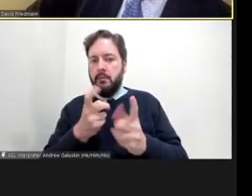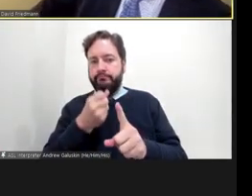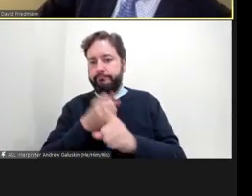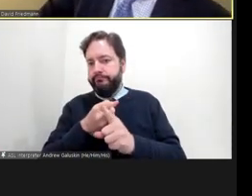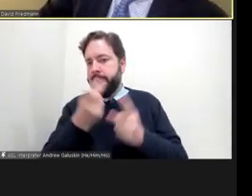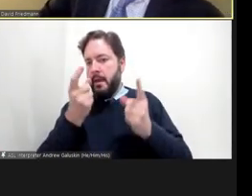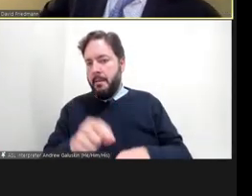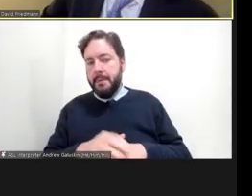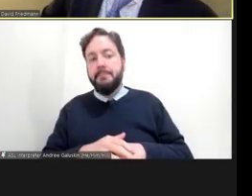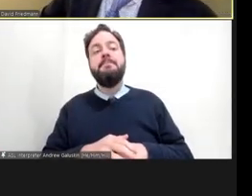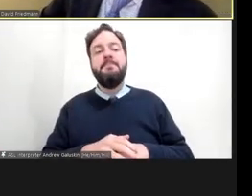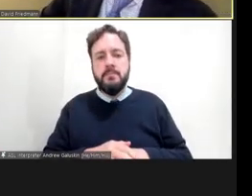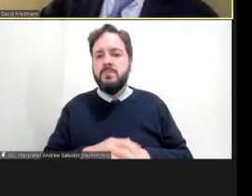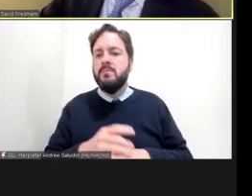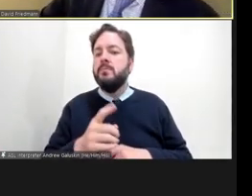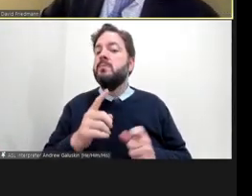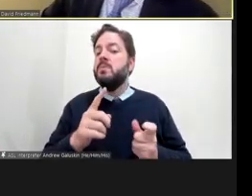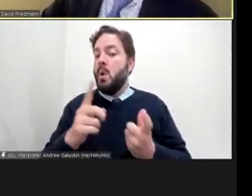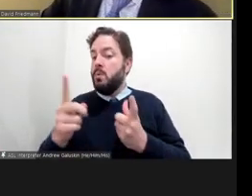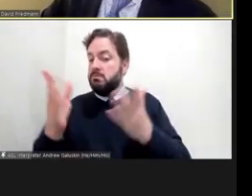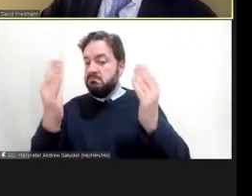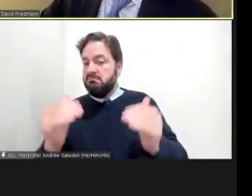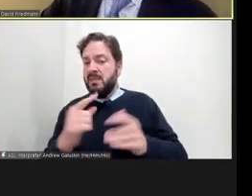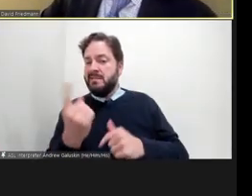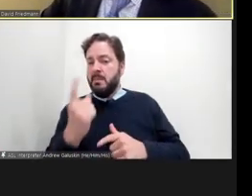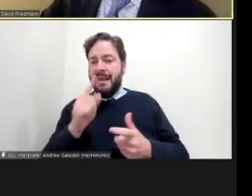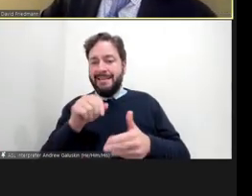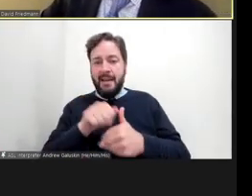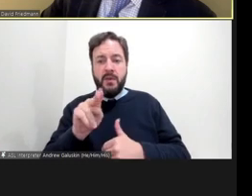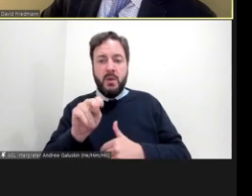So something that's in the news a lot recently is related to gene therapy.